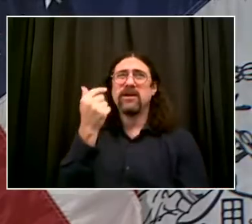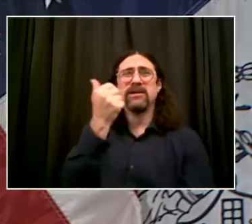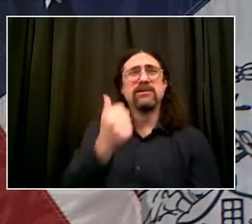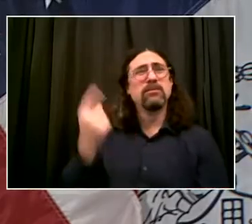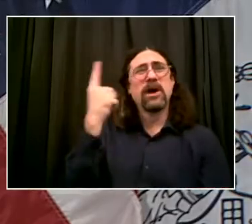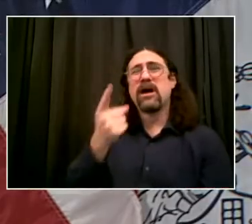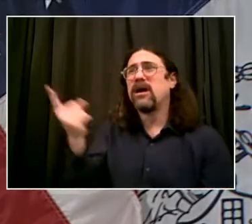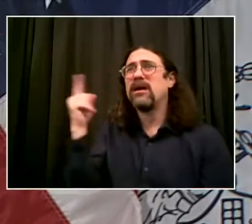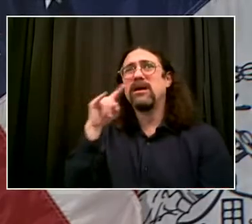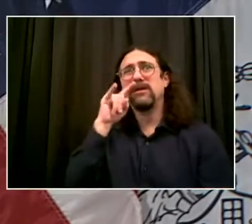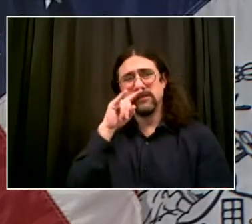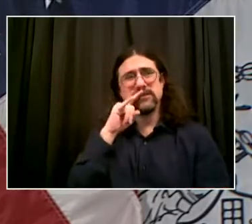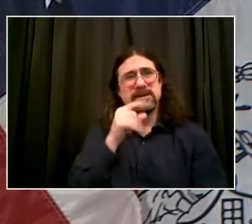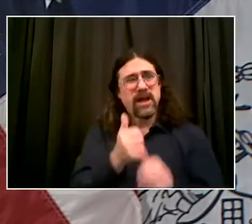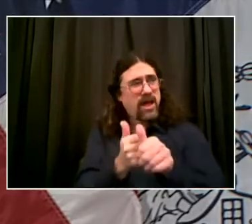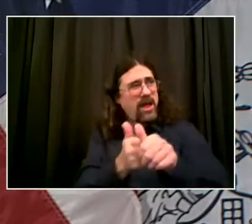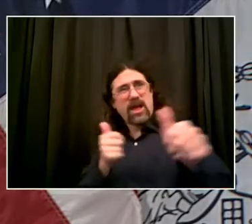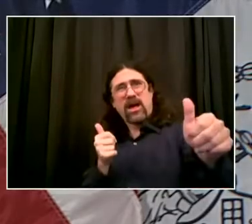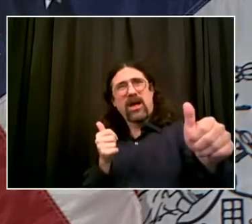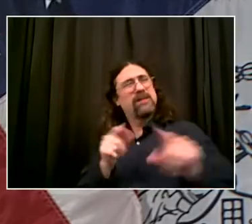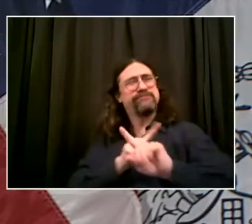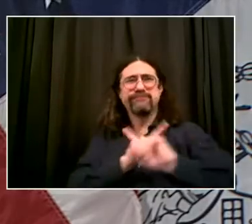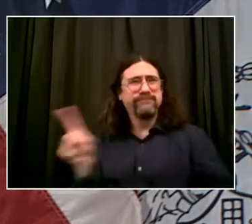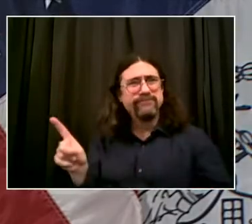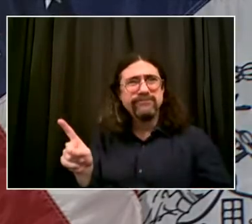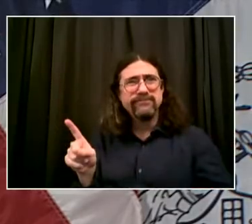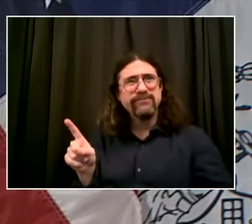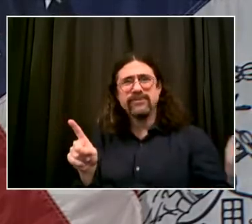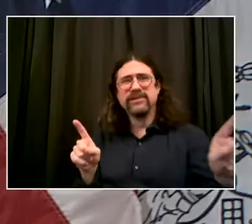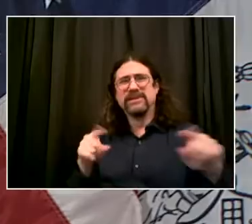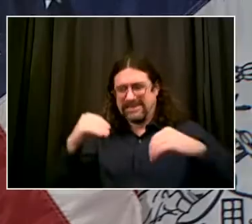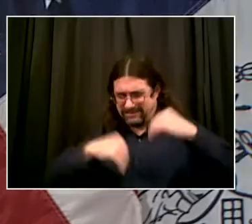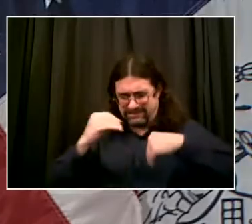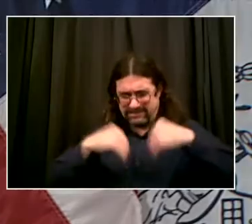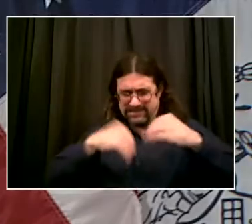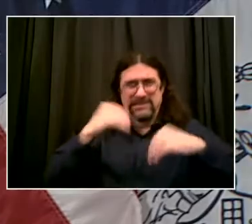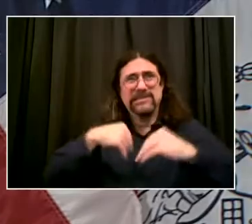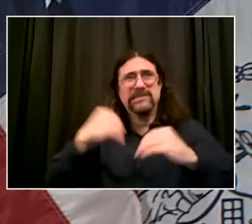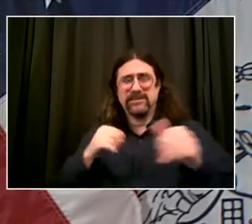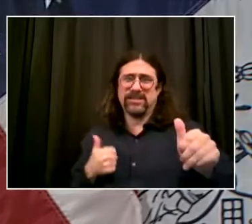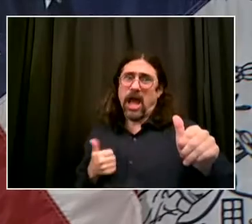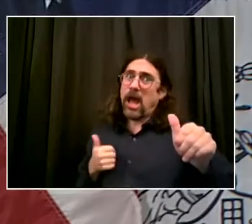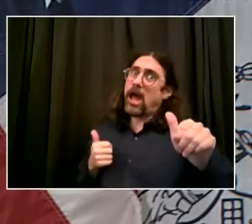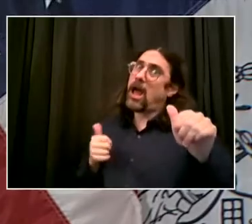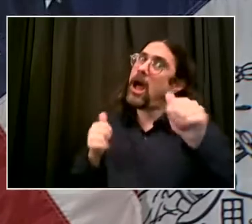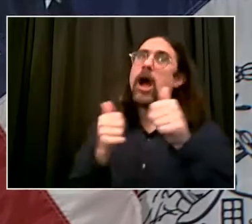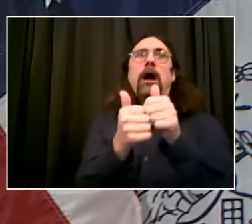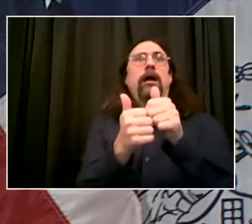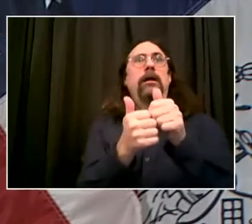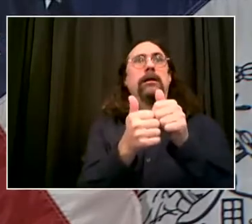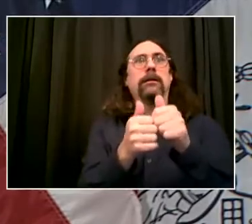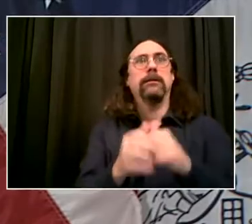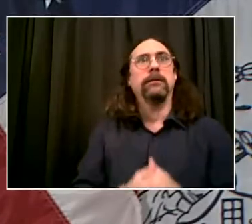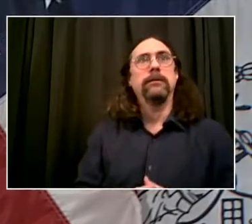PRESENTED TO YOU TODAY, AND FOR EVERY CHILD, WE HAVE TO BE E ERTHE FOR THEM IN BRAND-NEW WAYS. WE HAVE TO CLOSE THAT ACHIEVEMENT